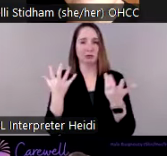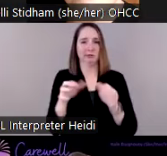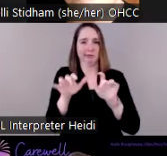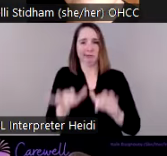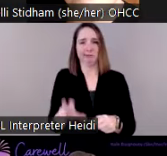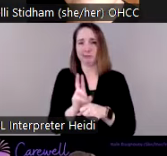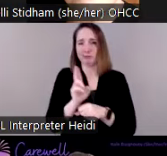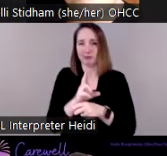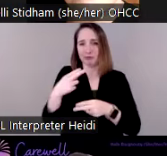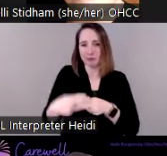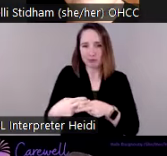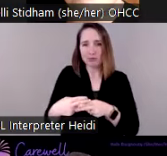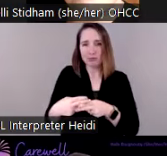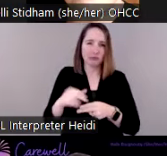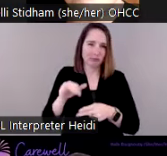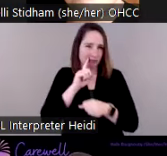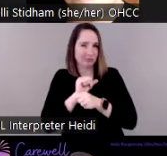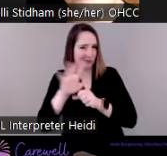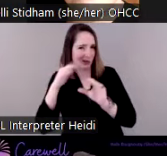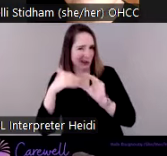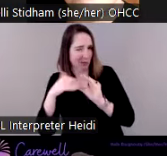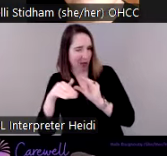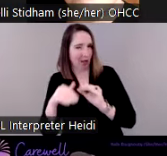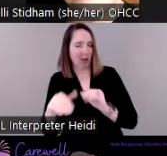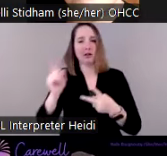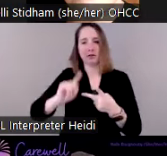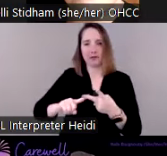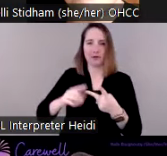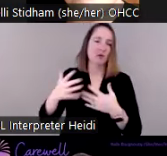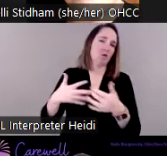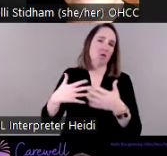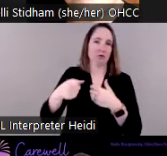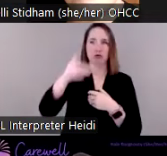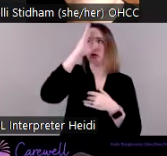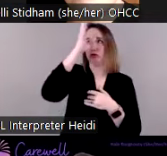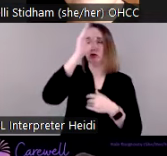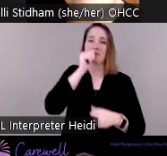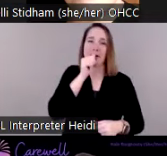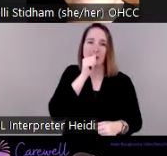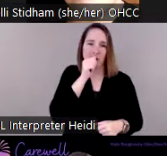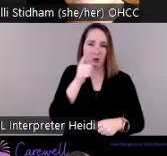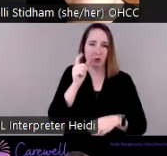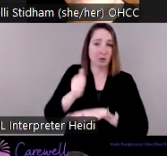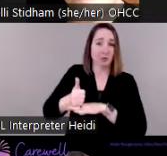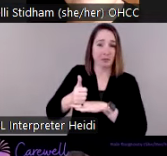username which is your email and then